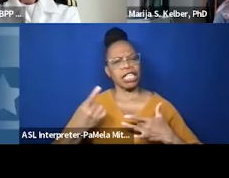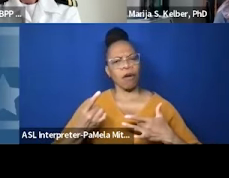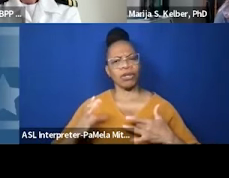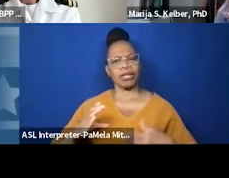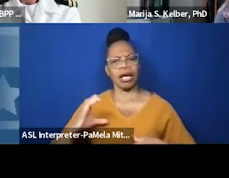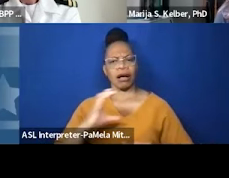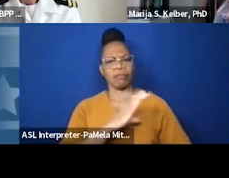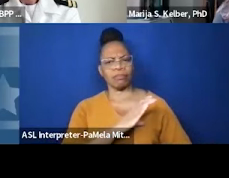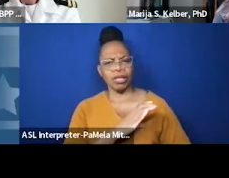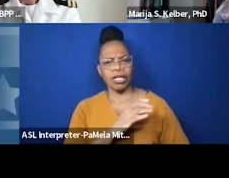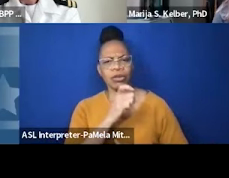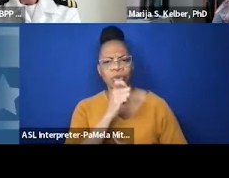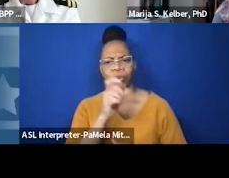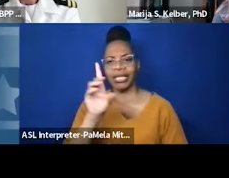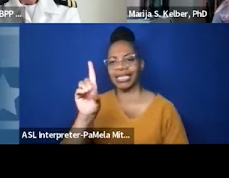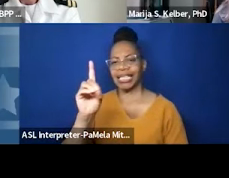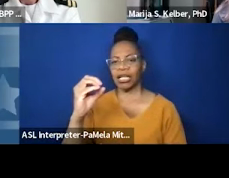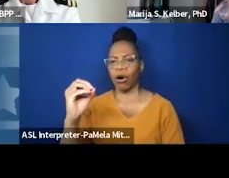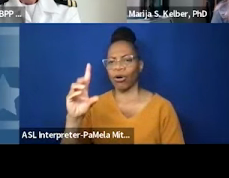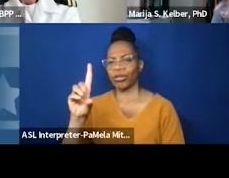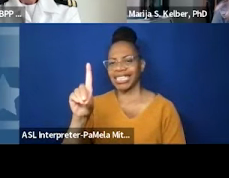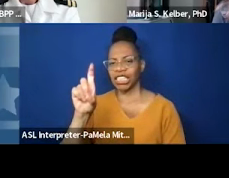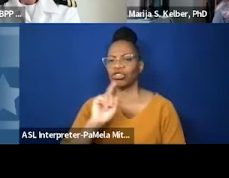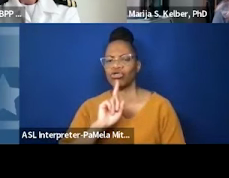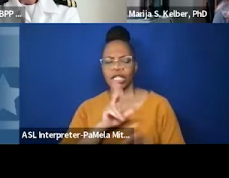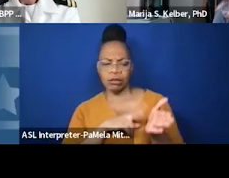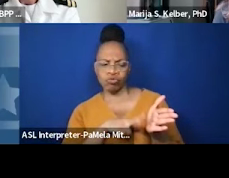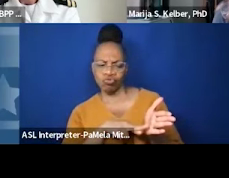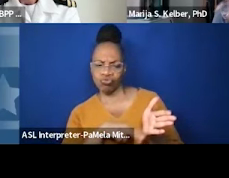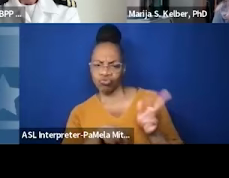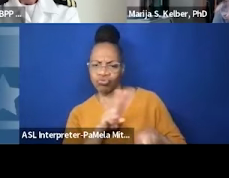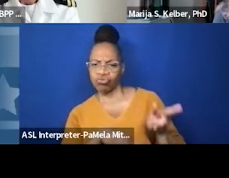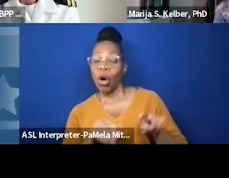as something that the DOD should look into more, conduct more research,